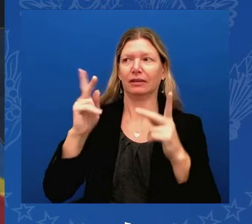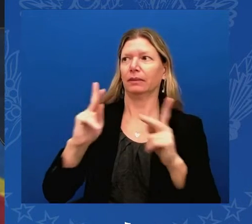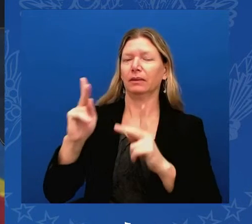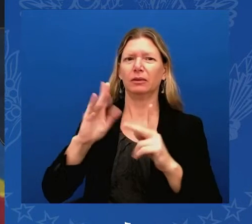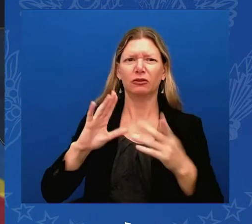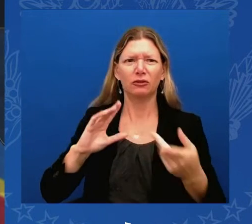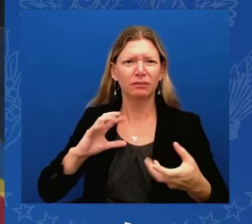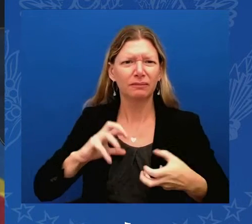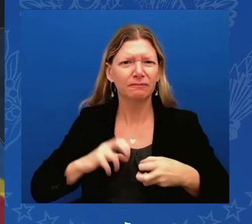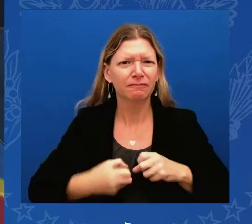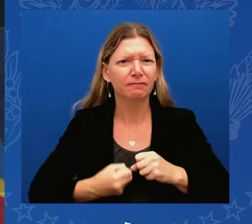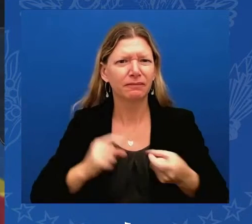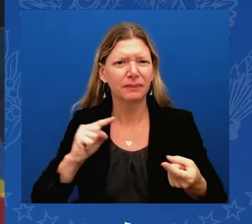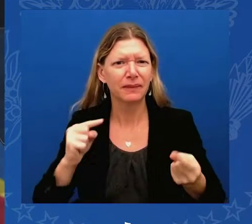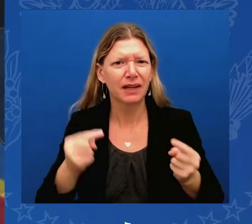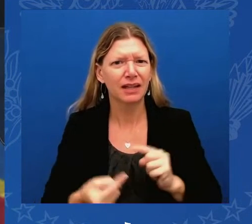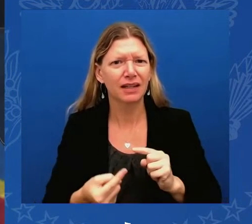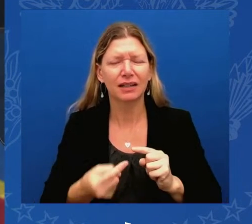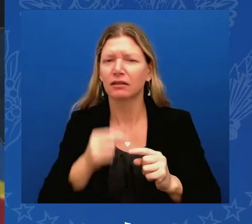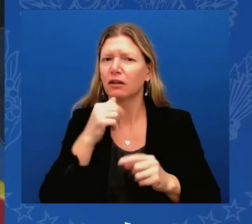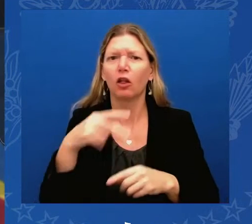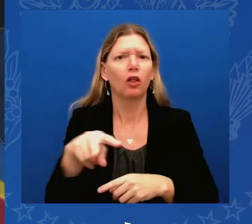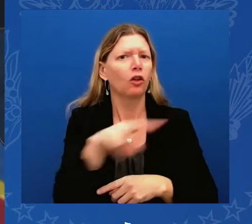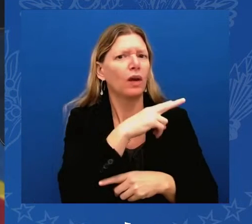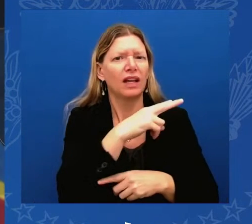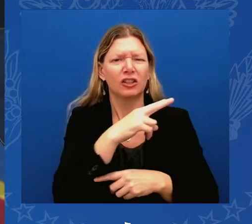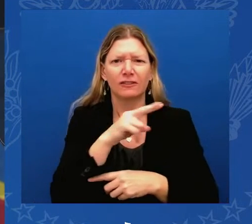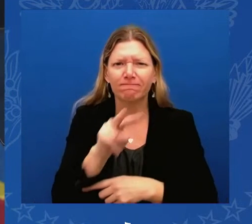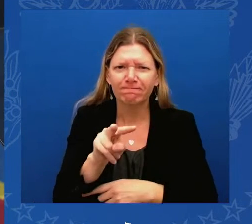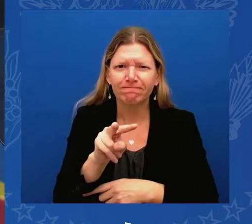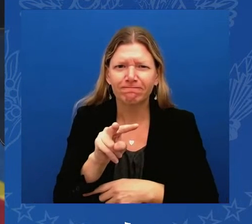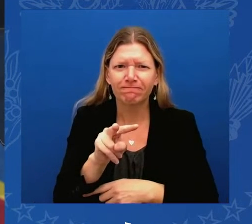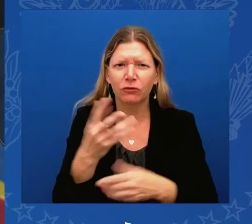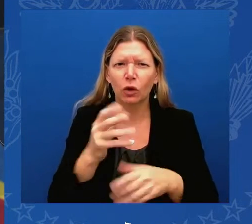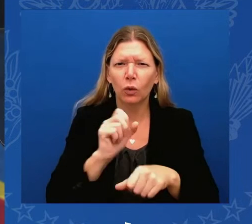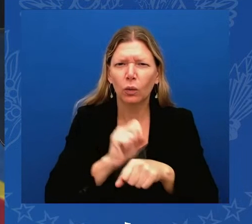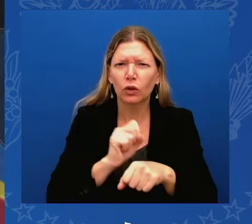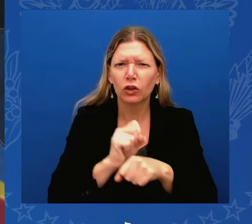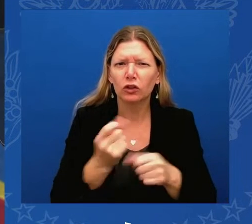How can faith get a man, get a nation through what was to come?